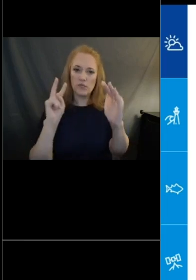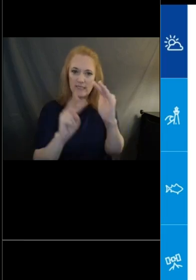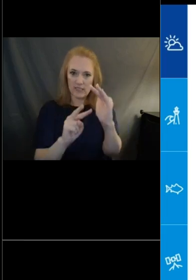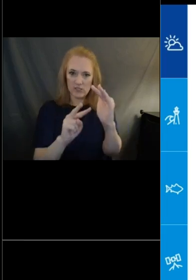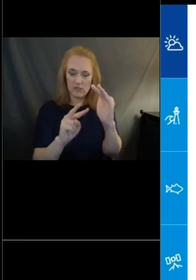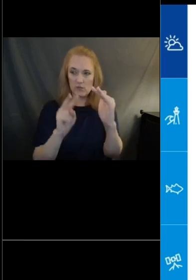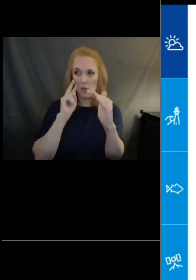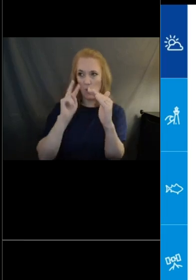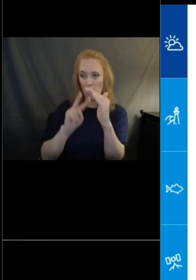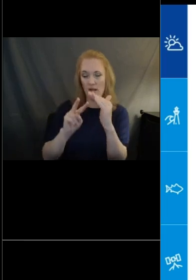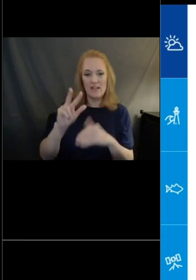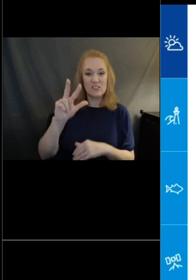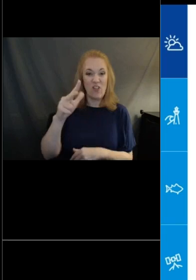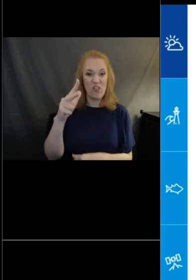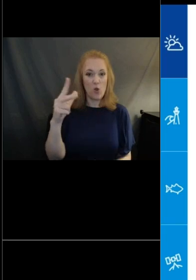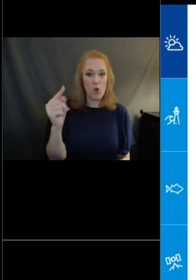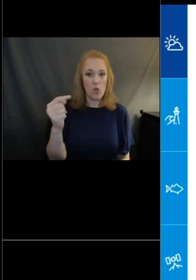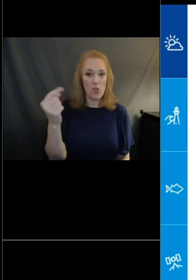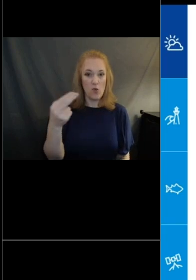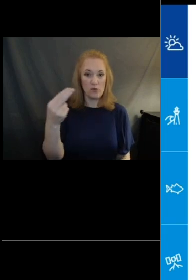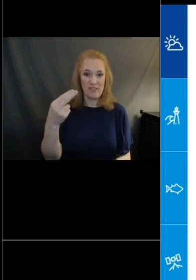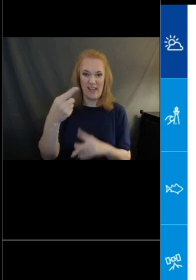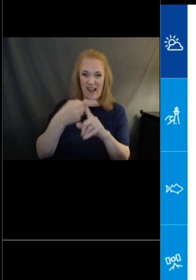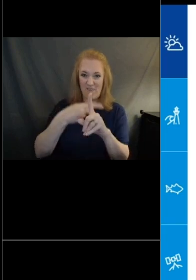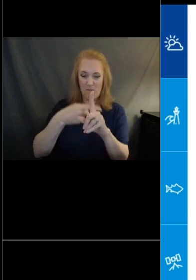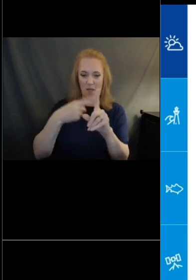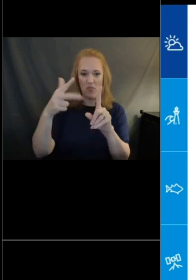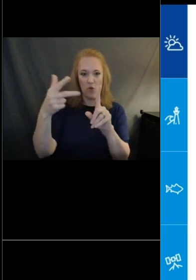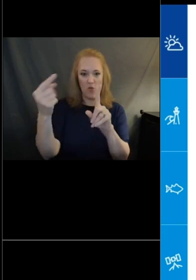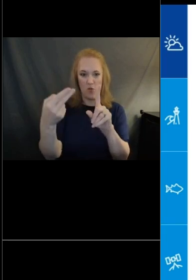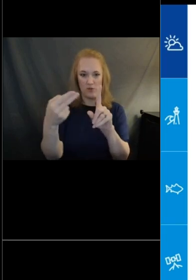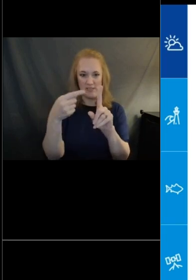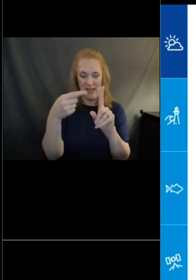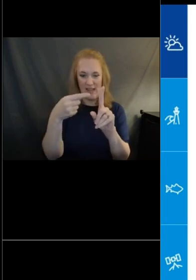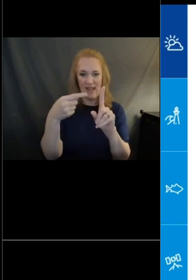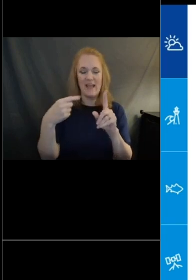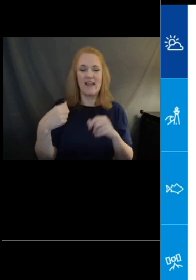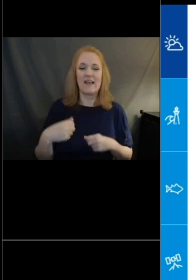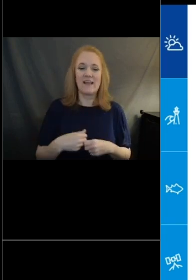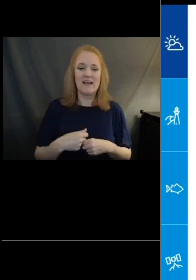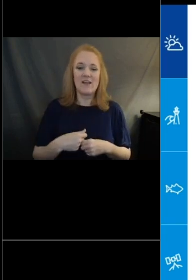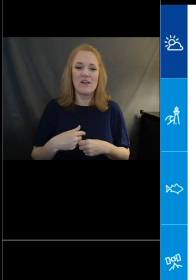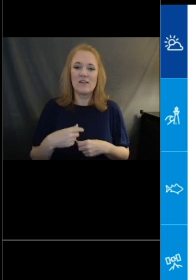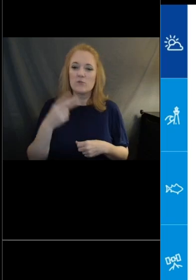on the third Thursday of each month. The launch schedule is in the upper right table,